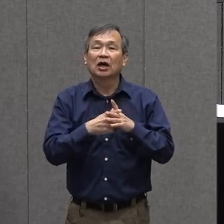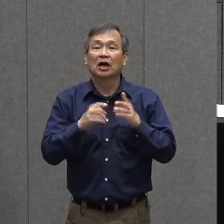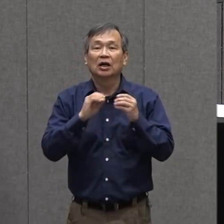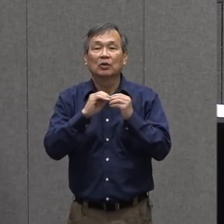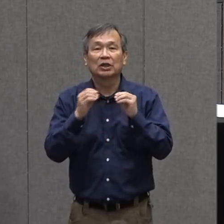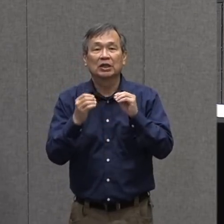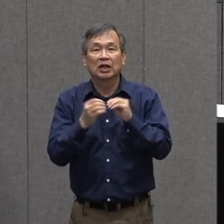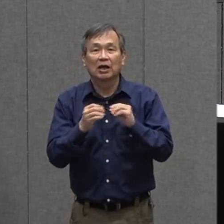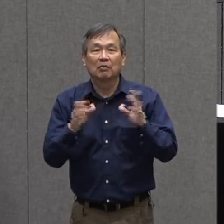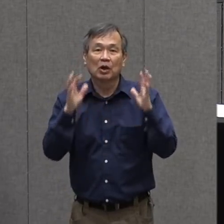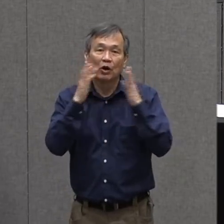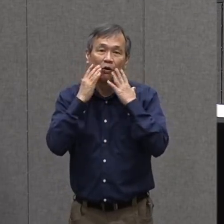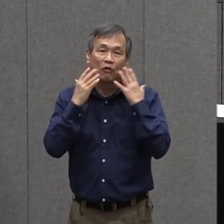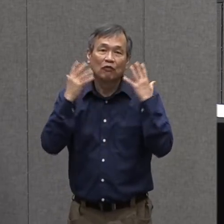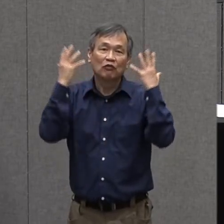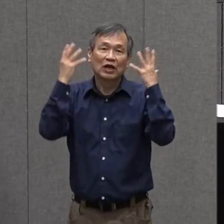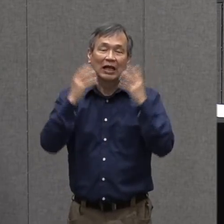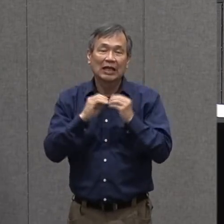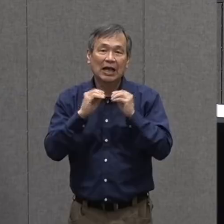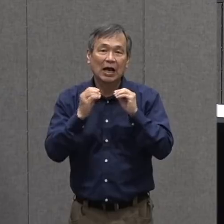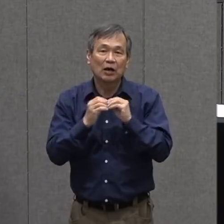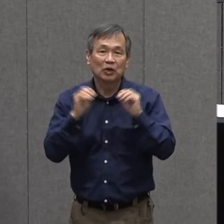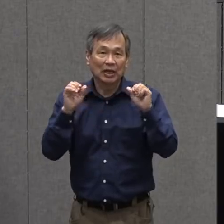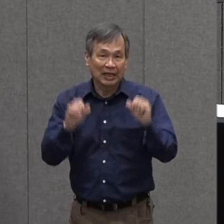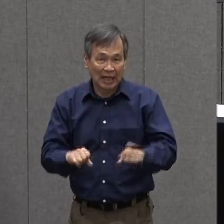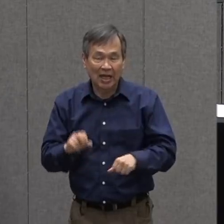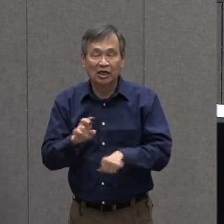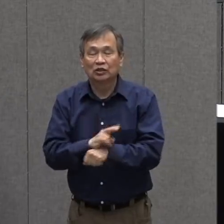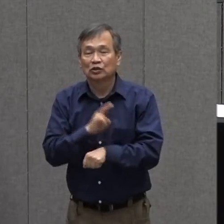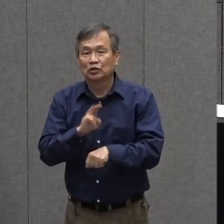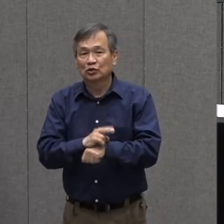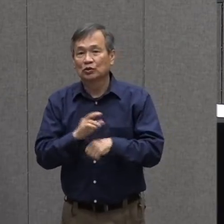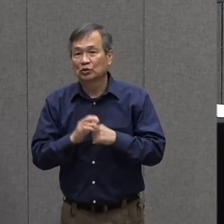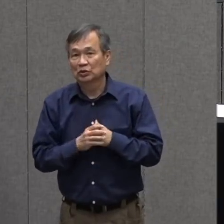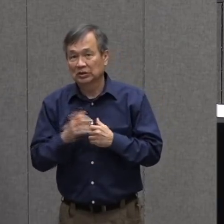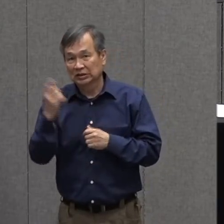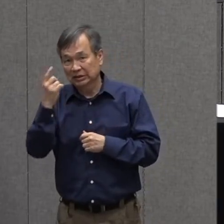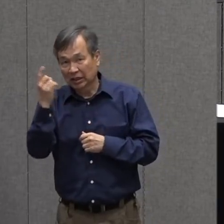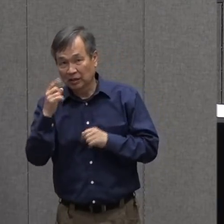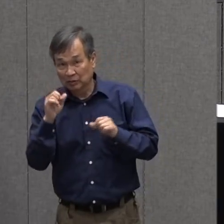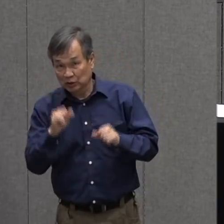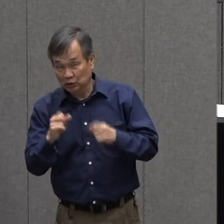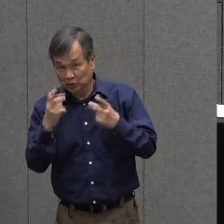of a friendly number that we could use. And I used it inside of something that you guys may have already seen.